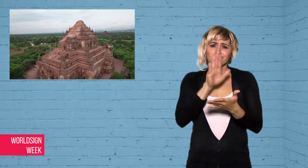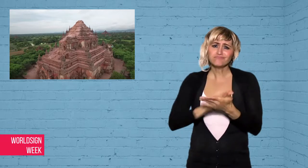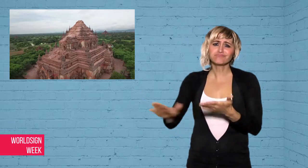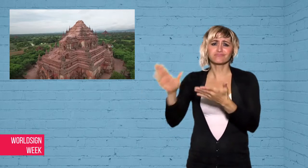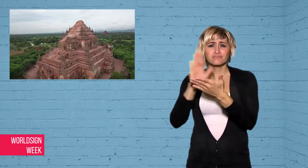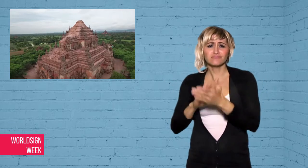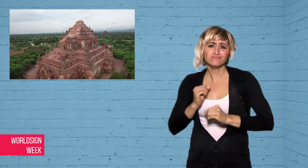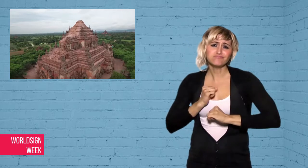hands.